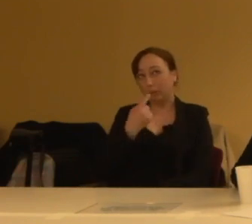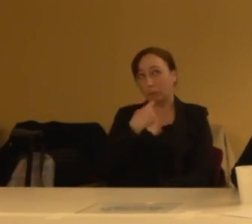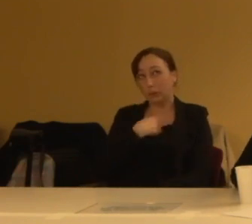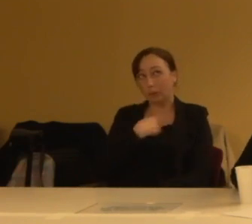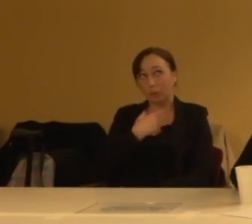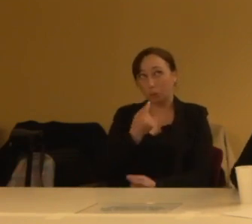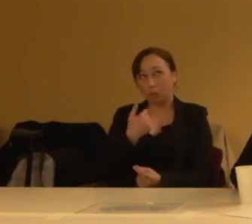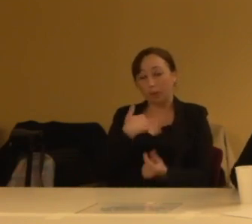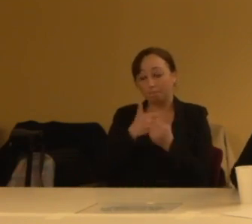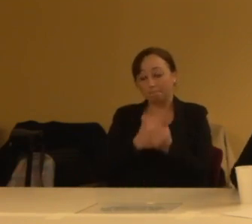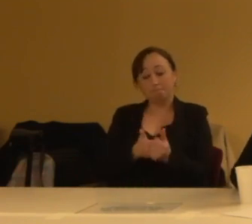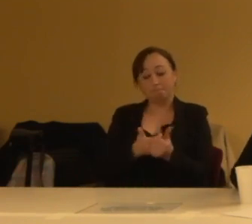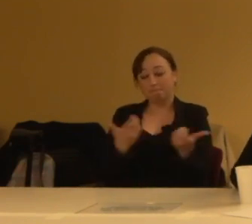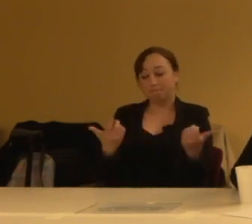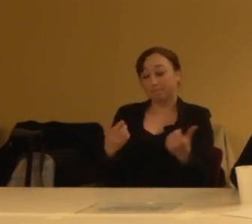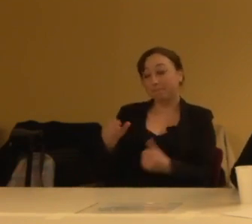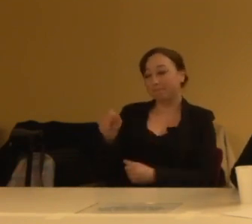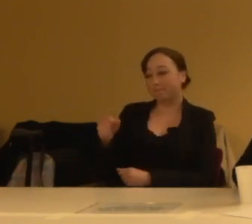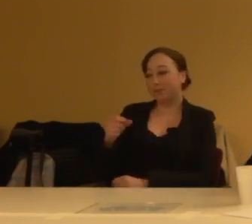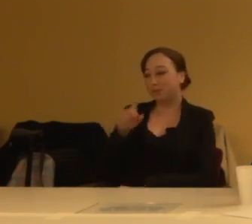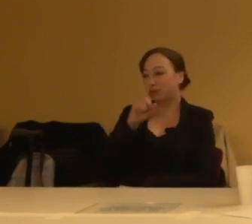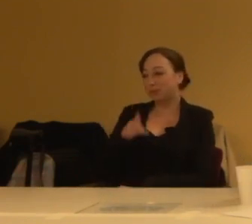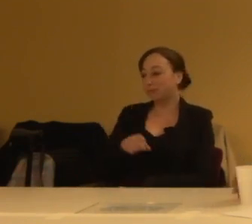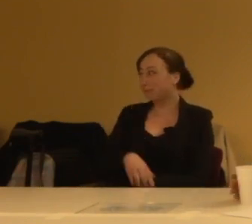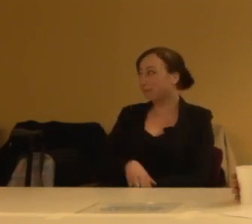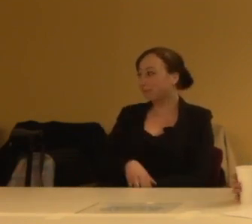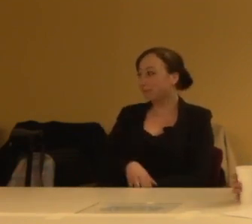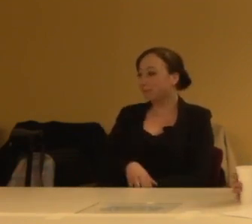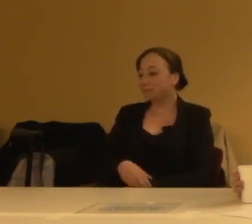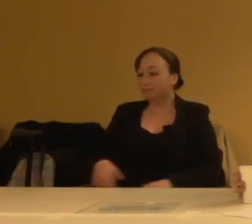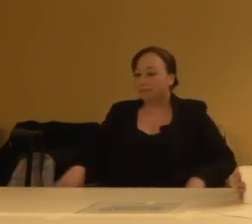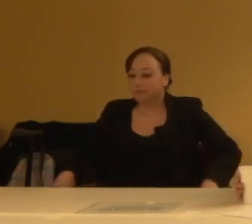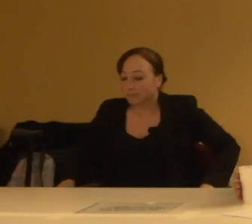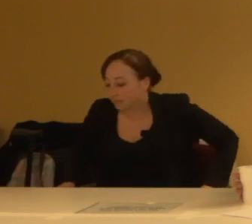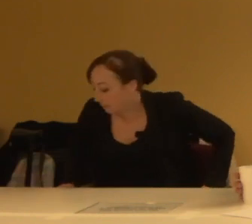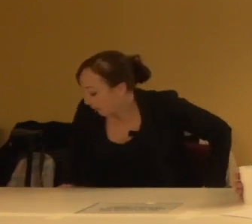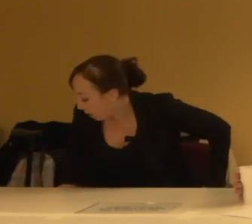So yeah, that's how's how I got involved